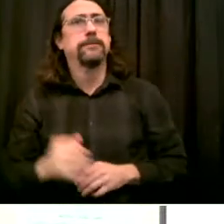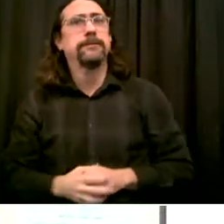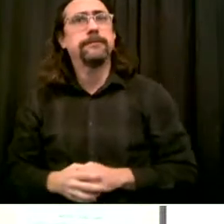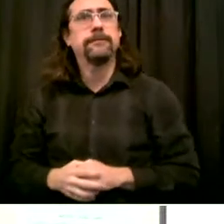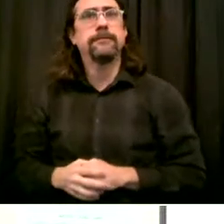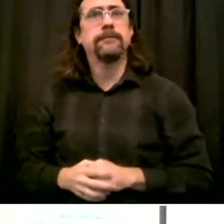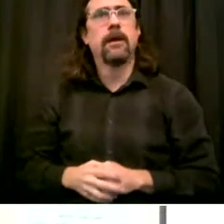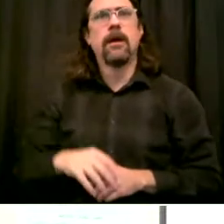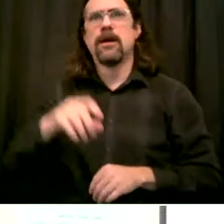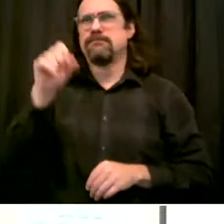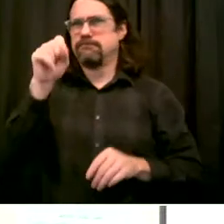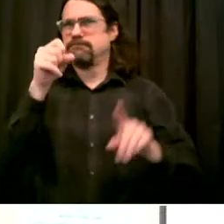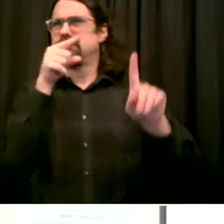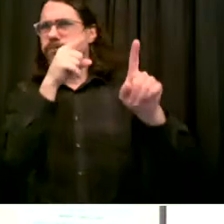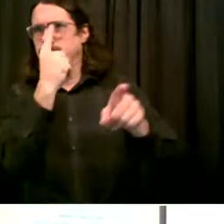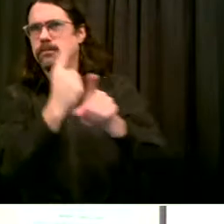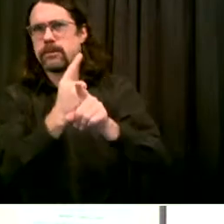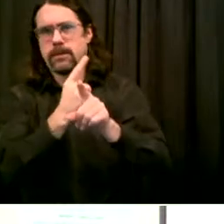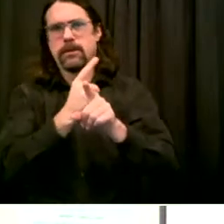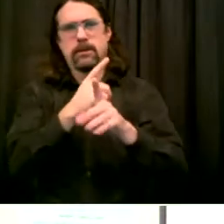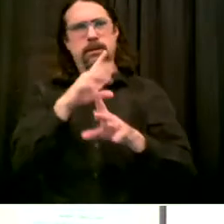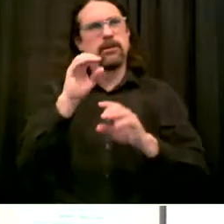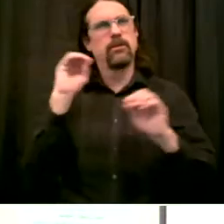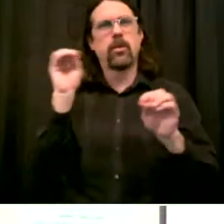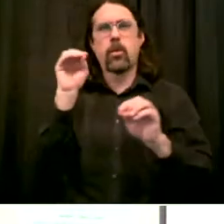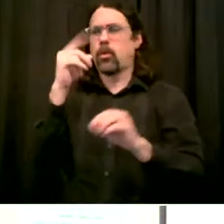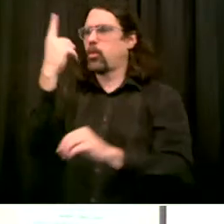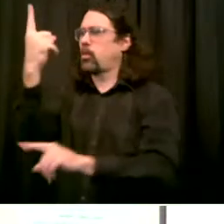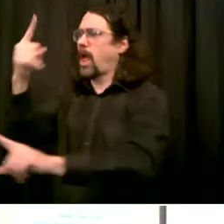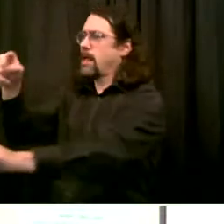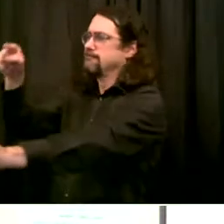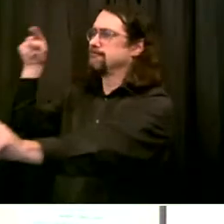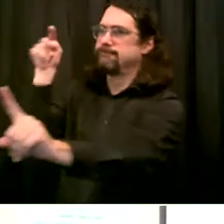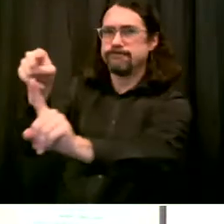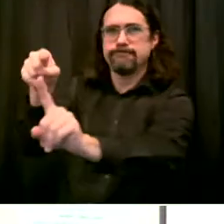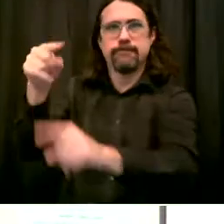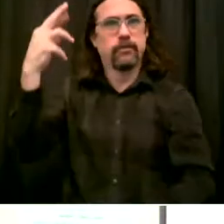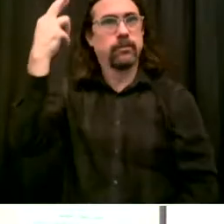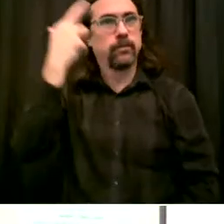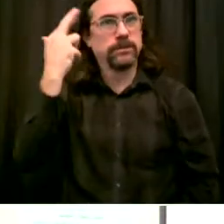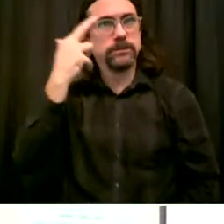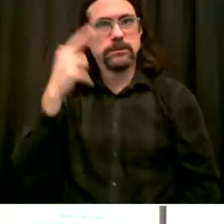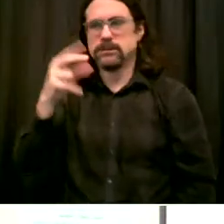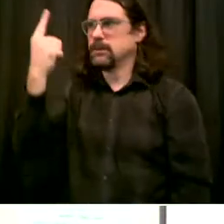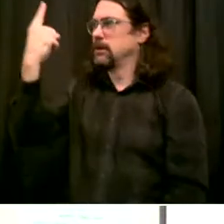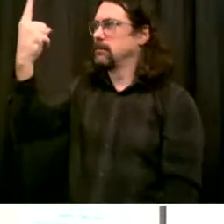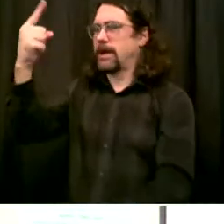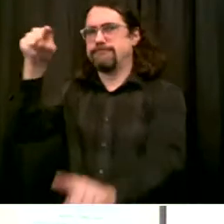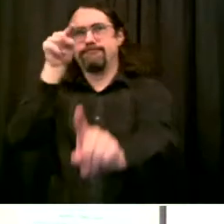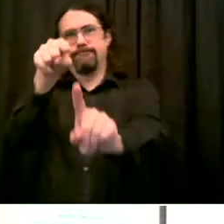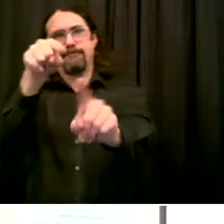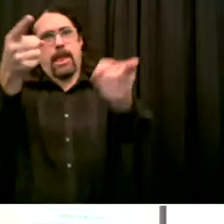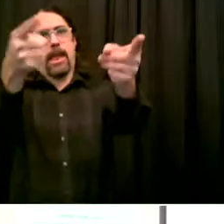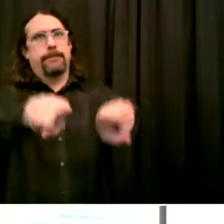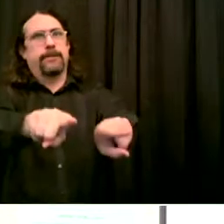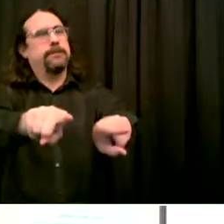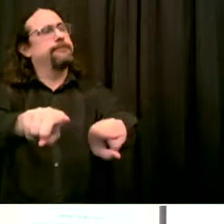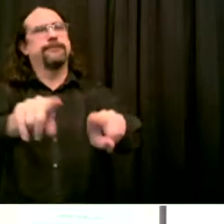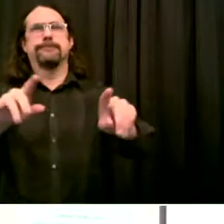YES. EVEN THOUGH THERE IS NOT A SPECIFIC EXPOSURE EVENT